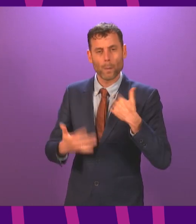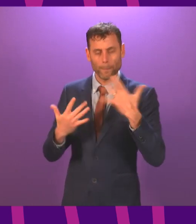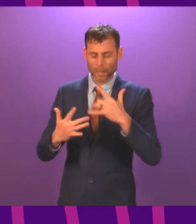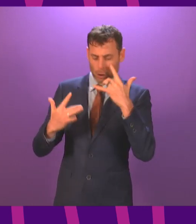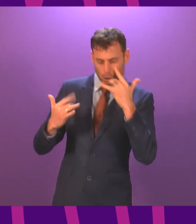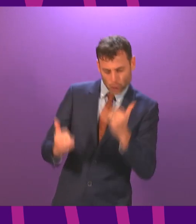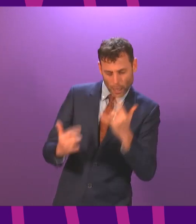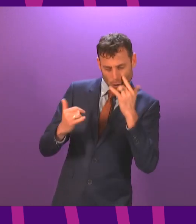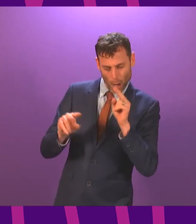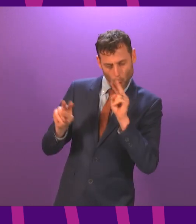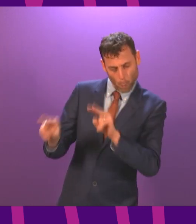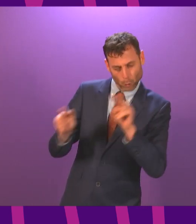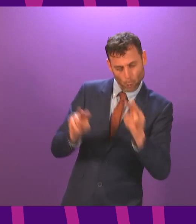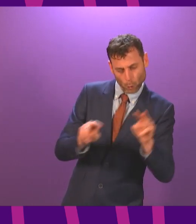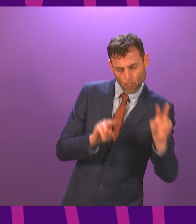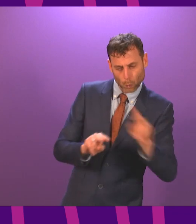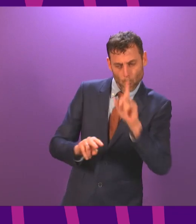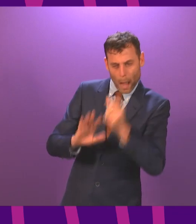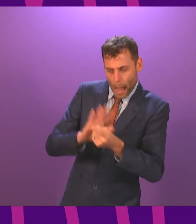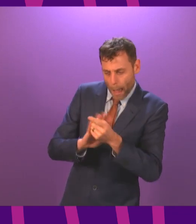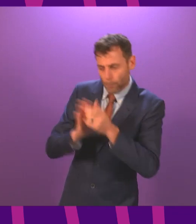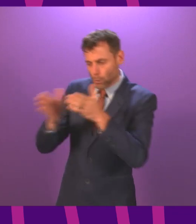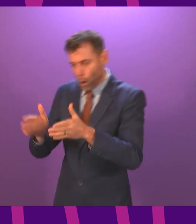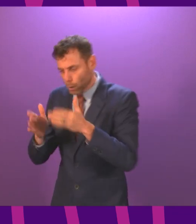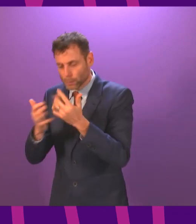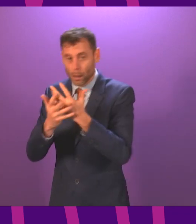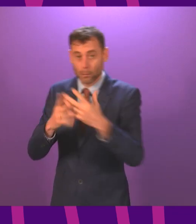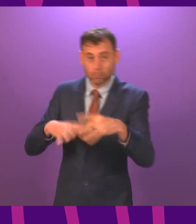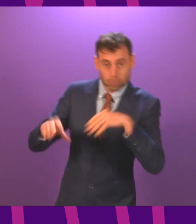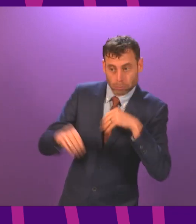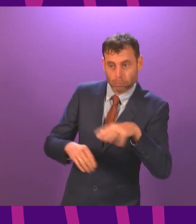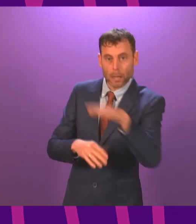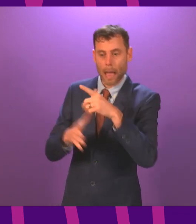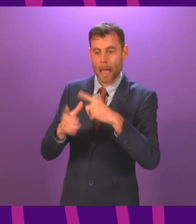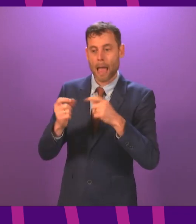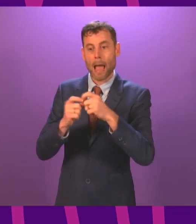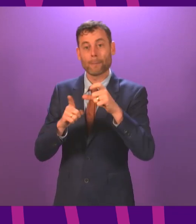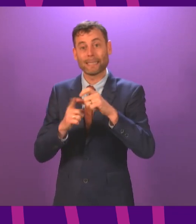we have been looking and will continue to look carefully in the days to come at Aberdeen